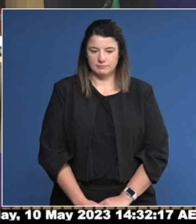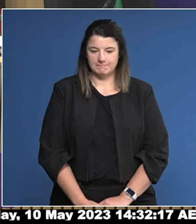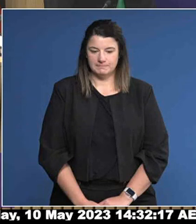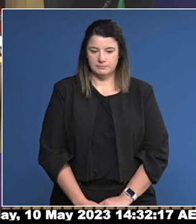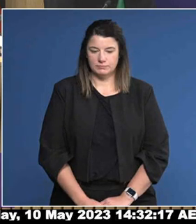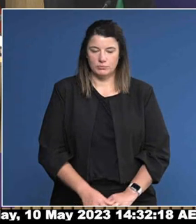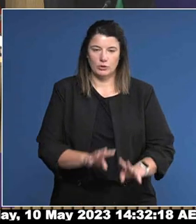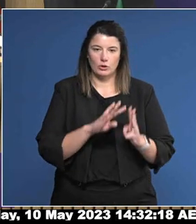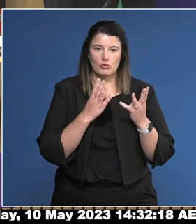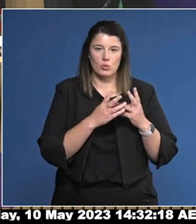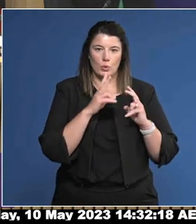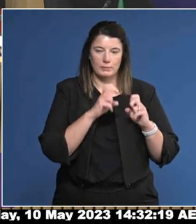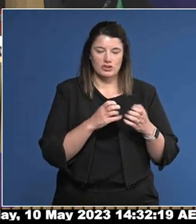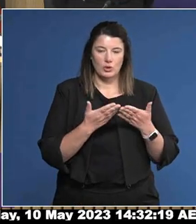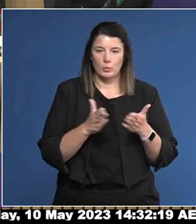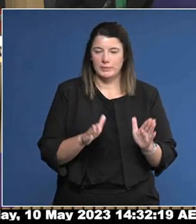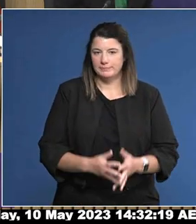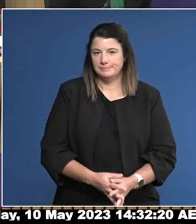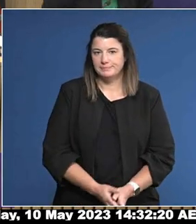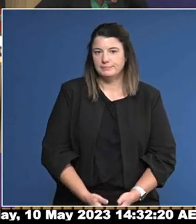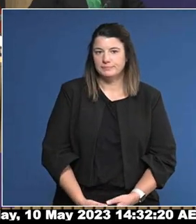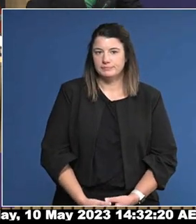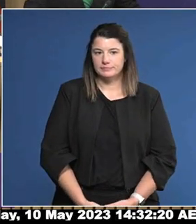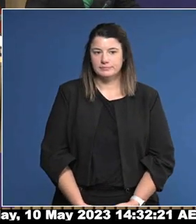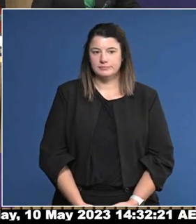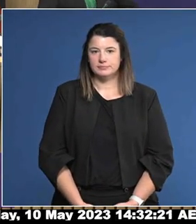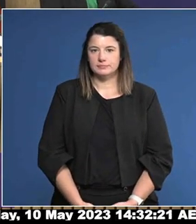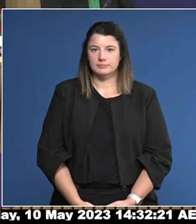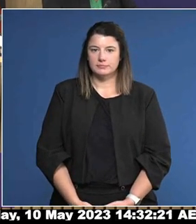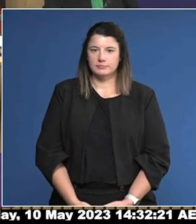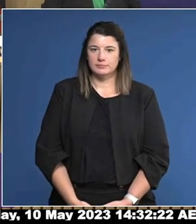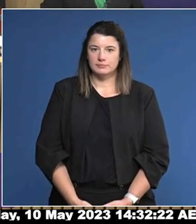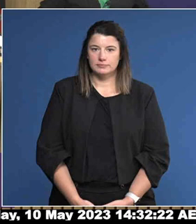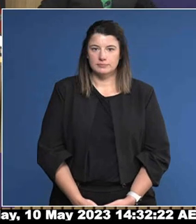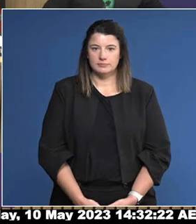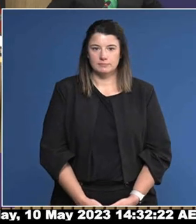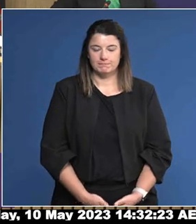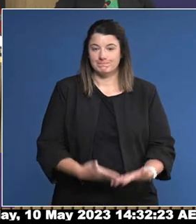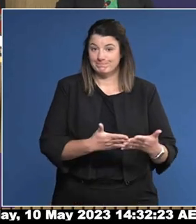The Royal Commission is resumed. COMMISSIONER McEWIN: Ms Eastman. Thank you, Commissioner.